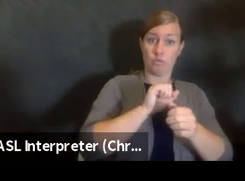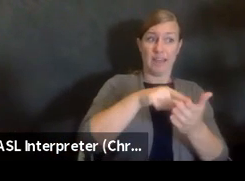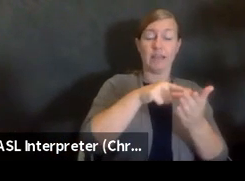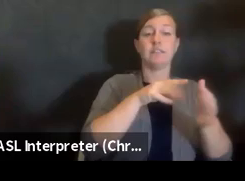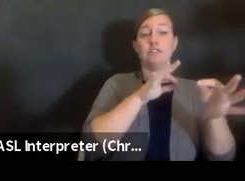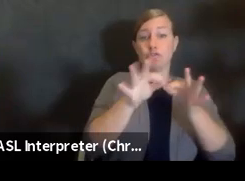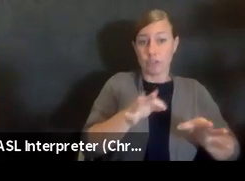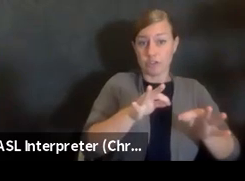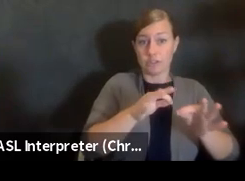Katherine Livick - ESD 112: So,